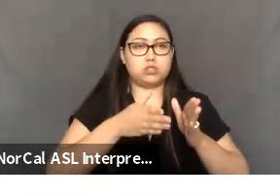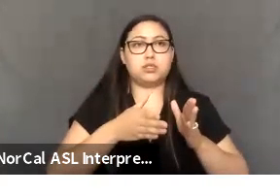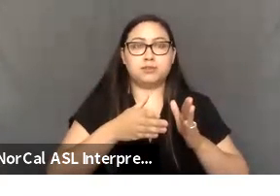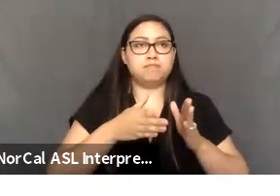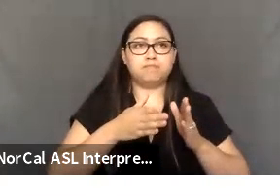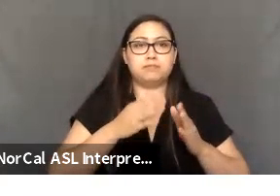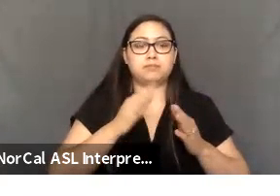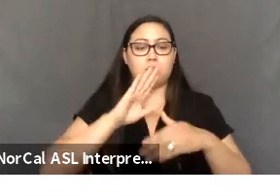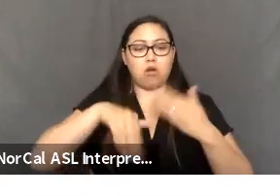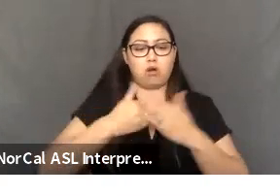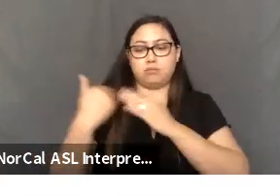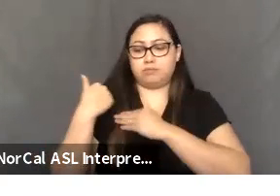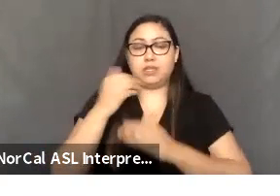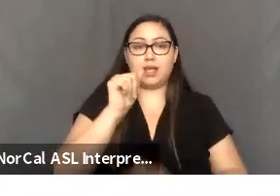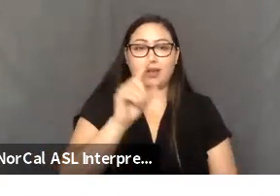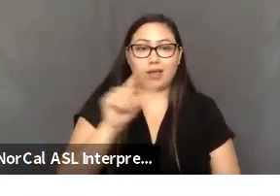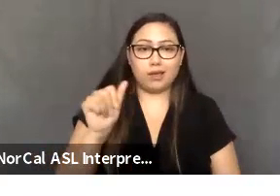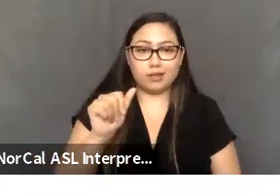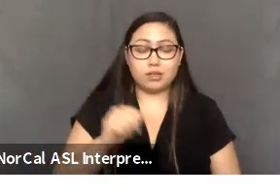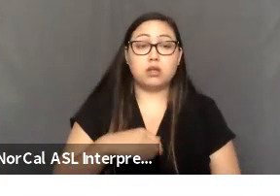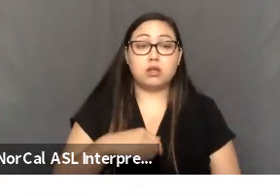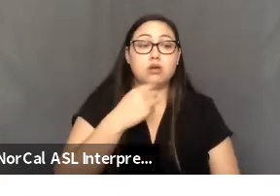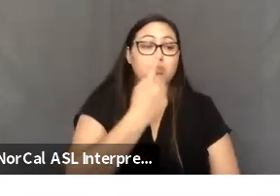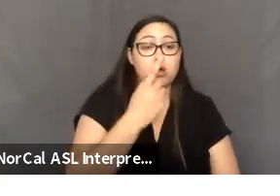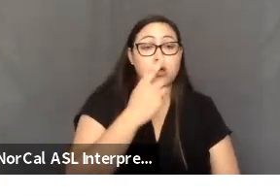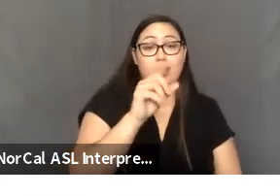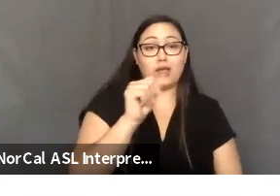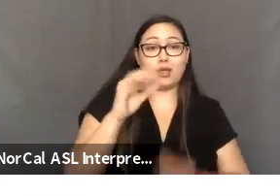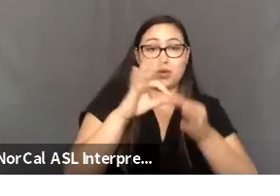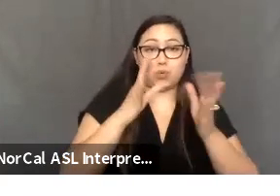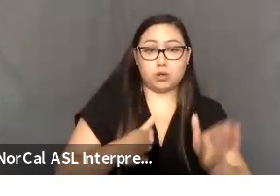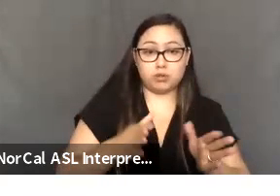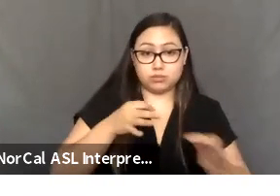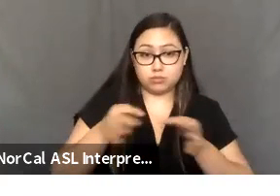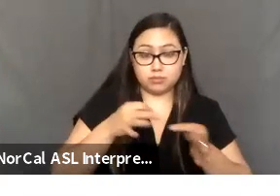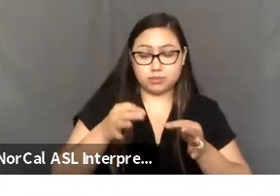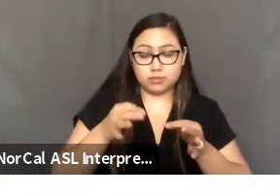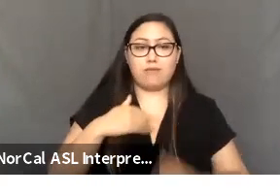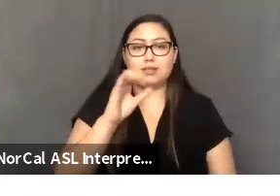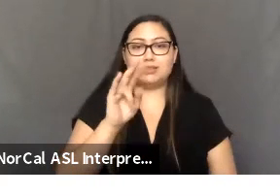ADA. So as one ADA coordinator described, we have a civil rights coordinator through the